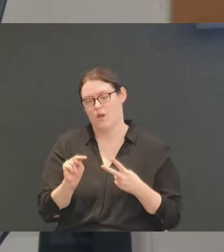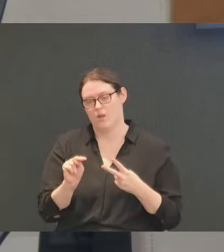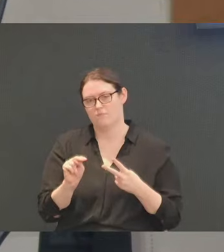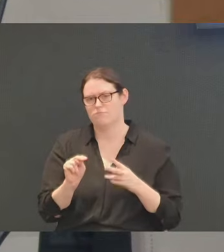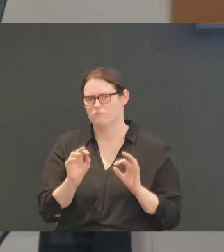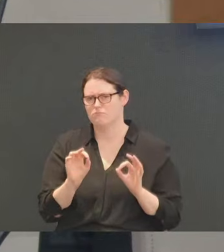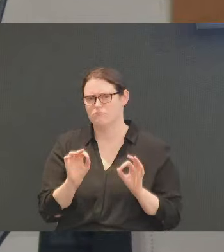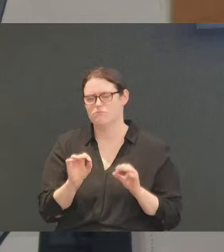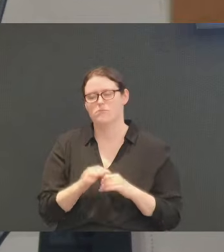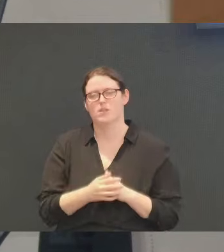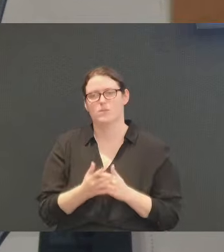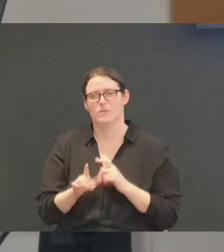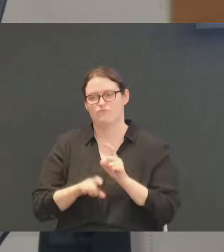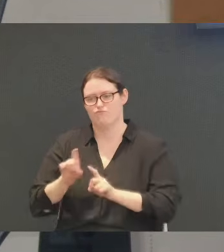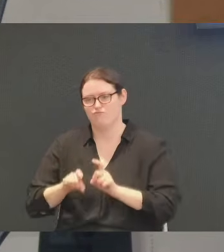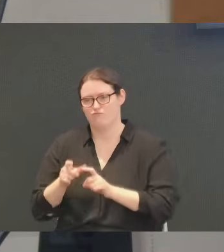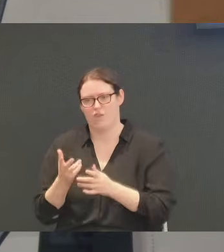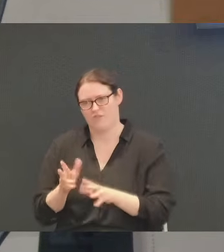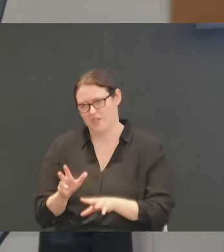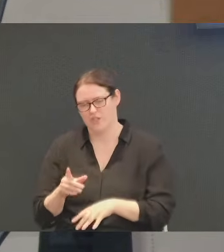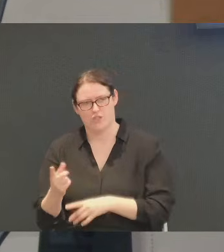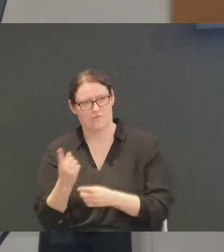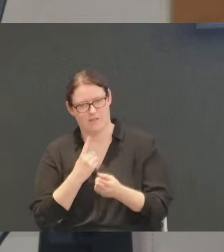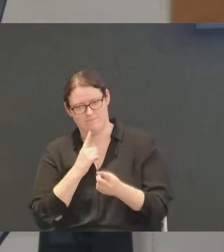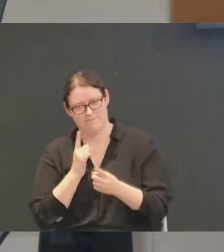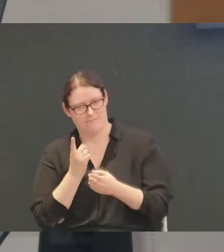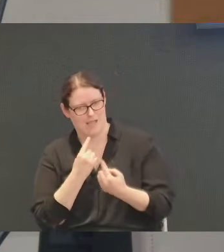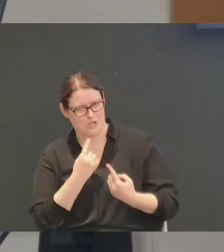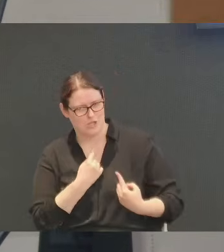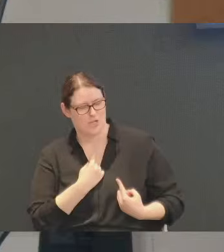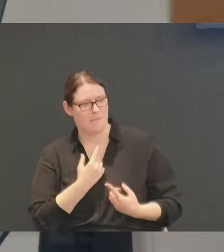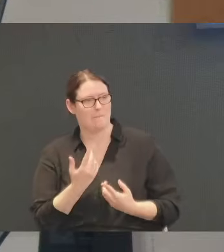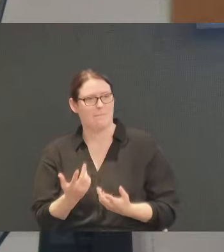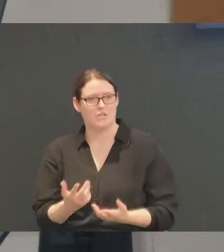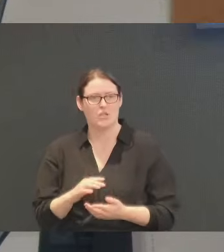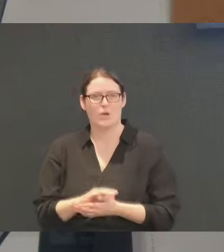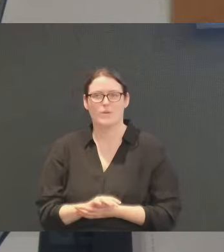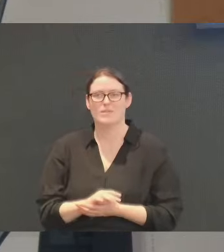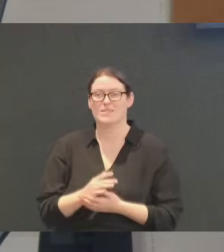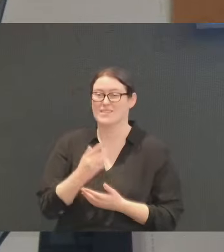asked a lot of questions. You've answered them. But again, we've got an aging infrastructure.